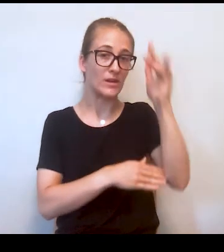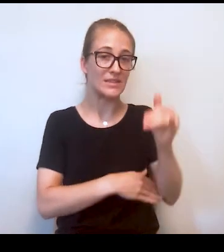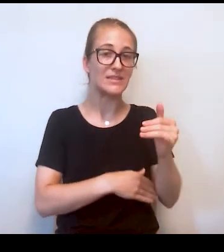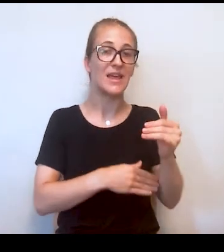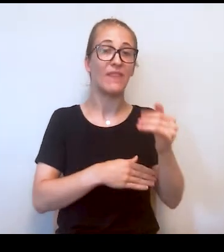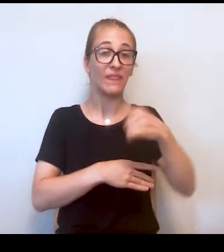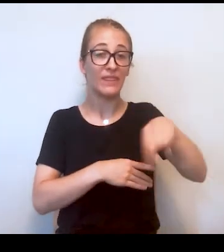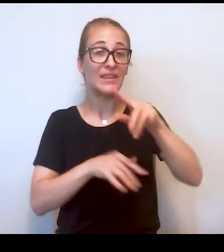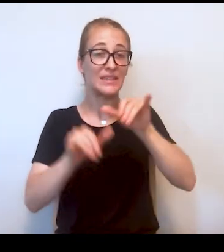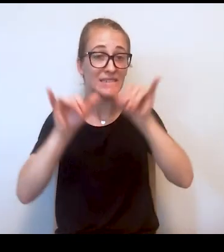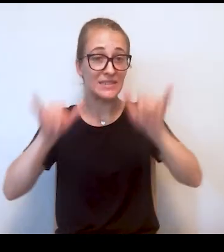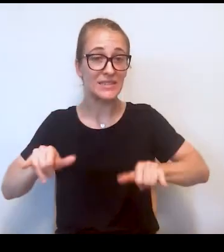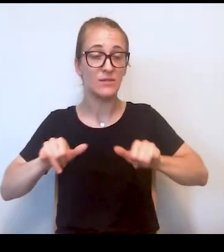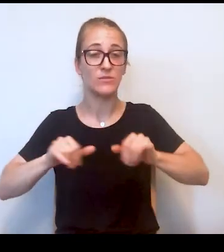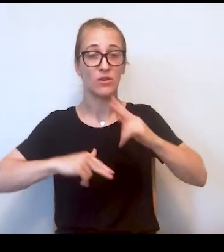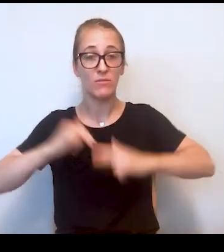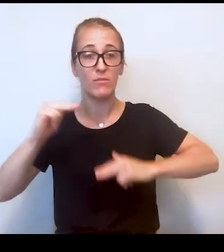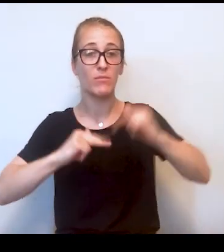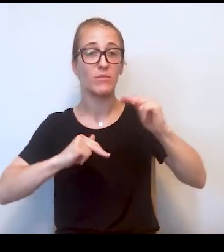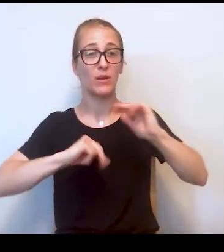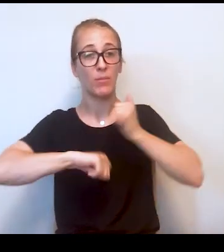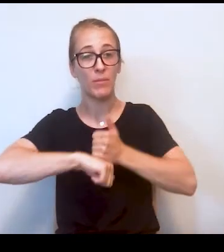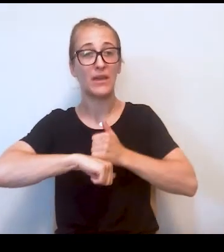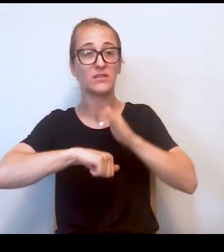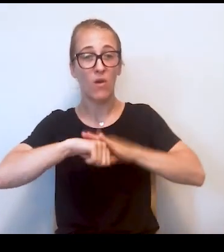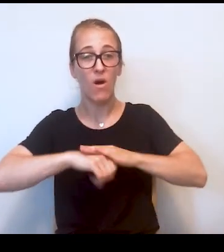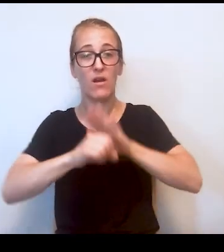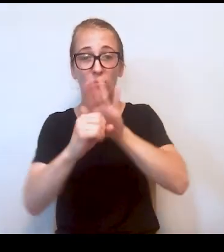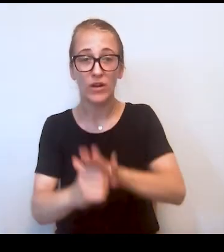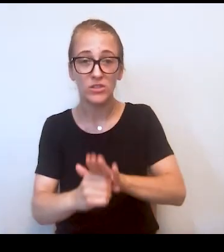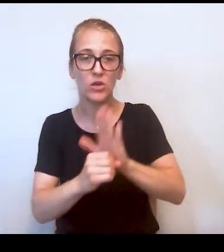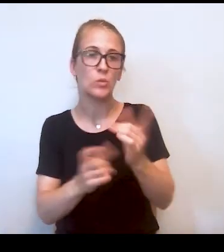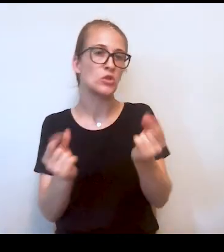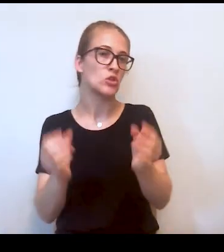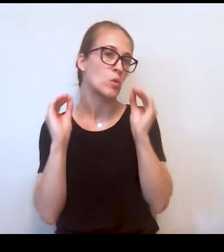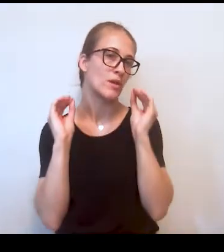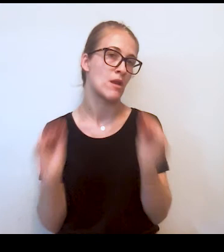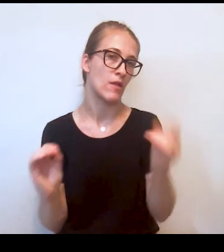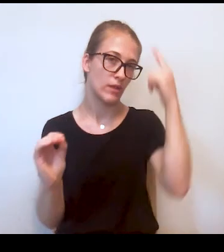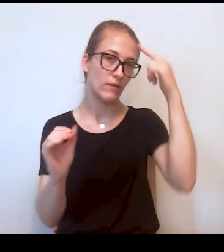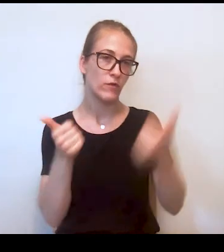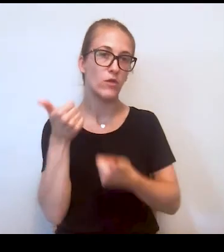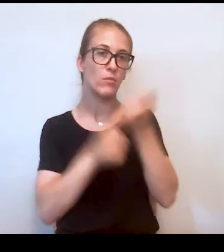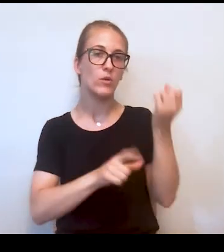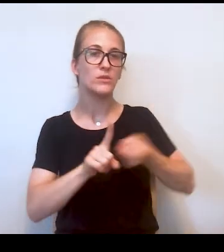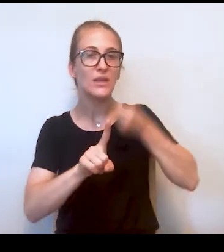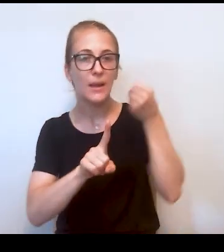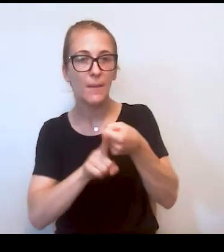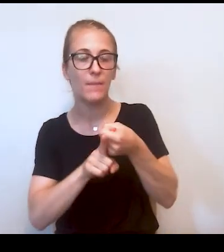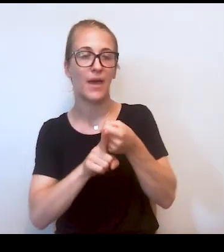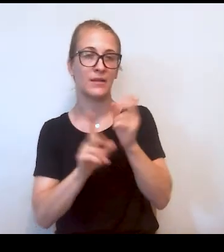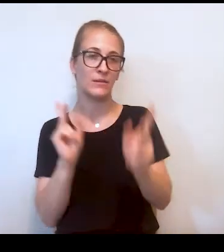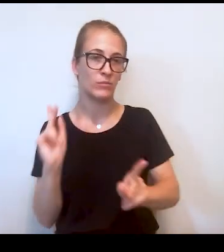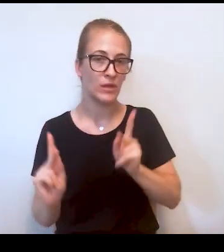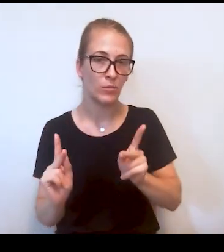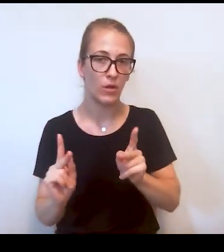So the awareness of hypermobile disability has to come with acknowledging